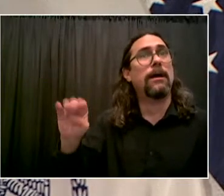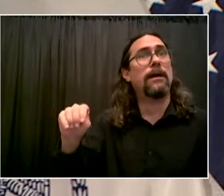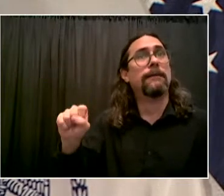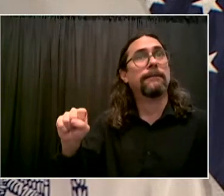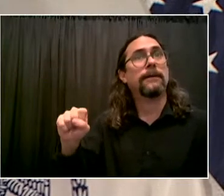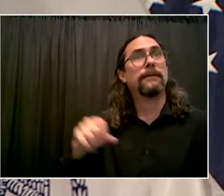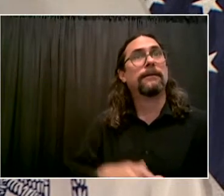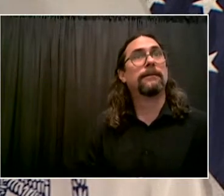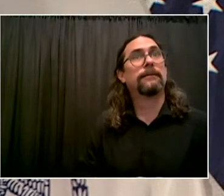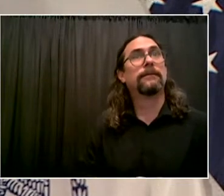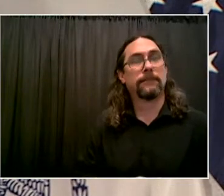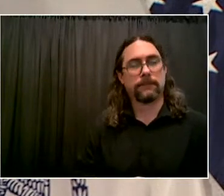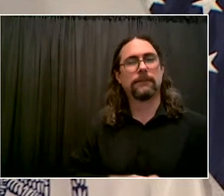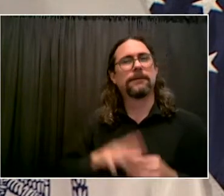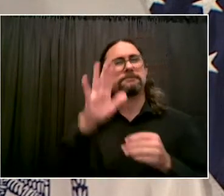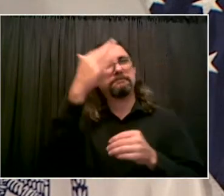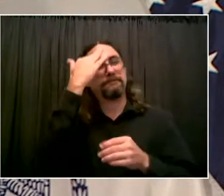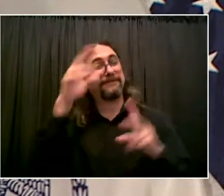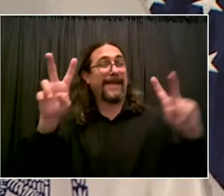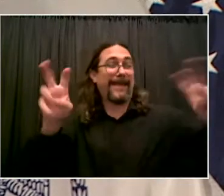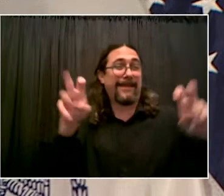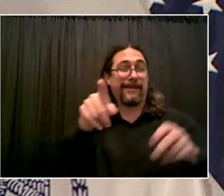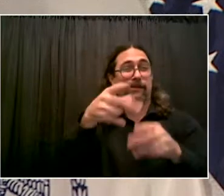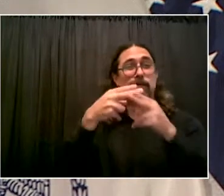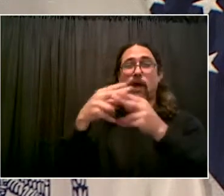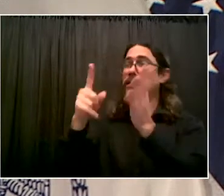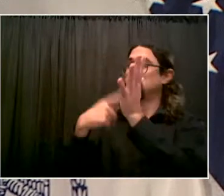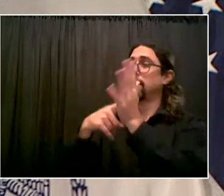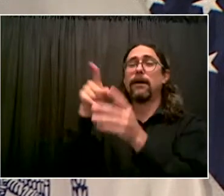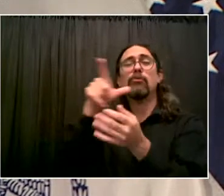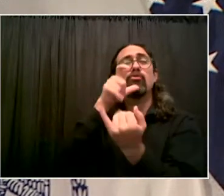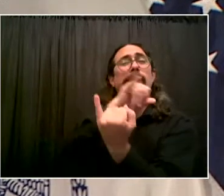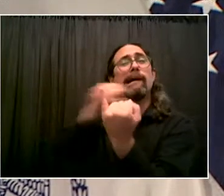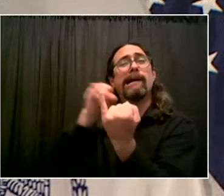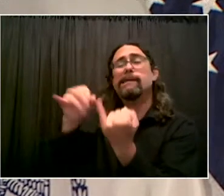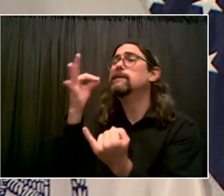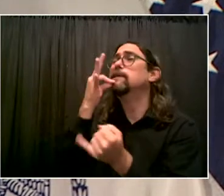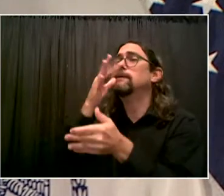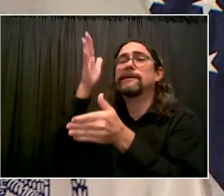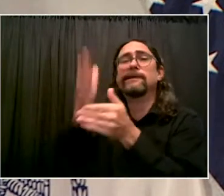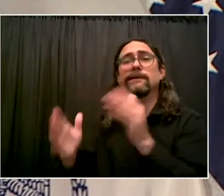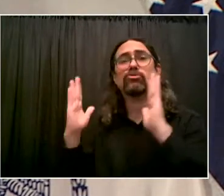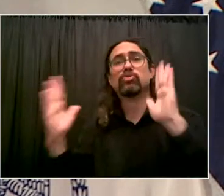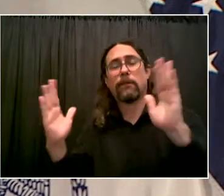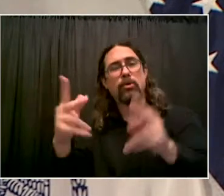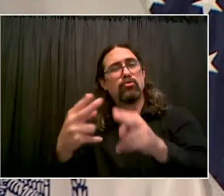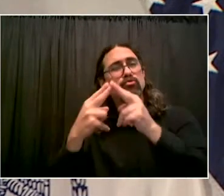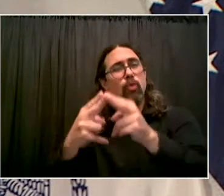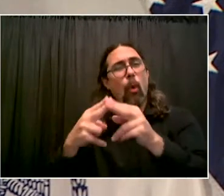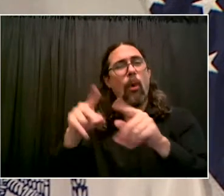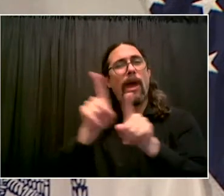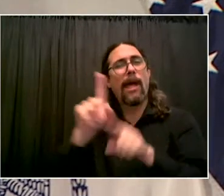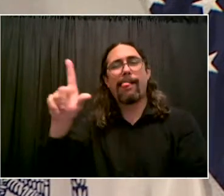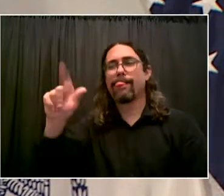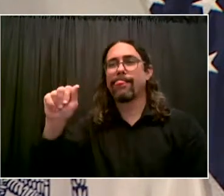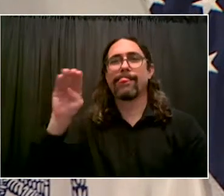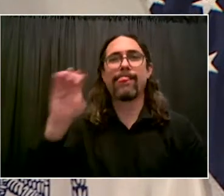NOW, TODAY? ARE YOU MOVING